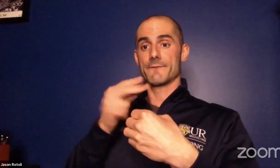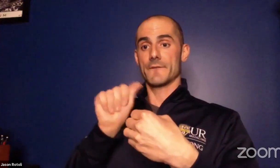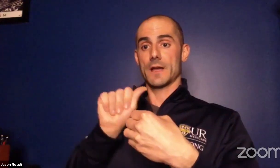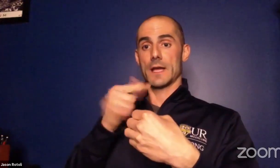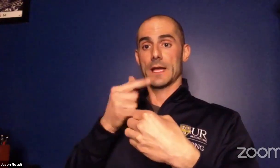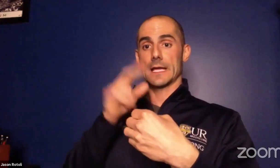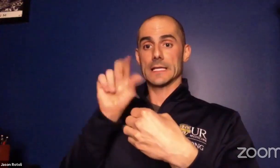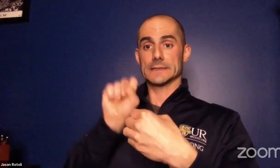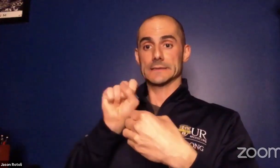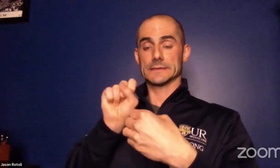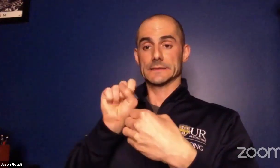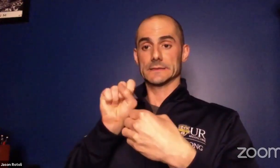You have three...